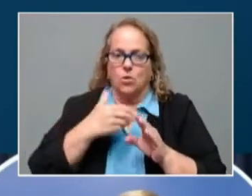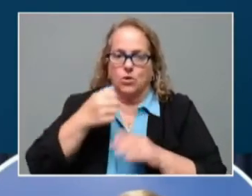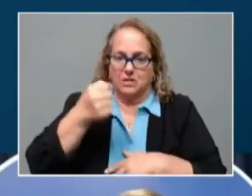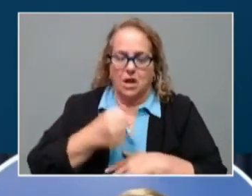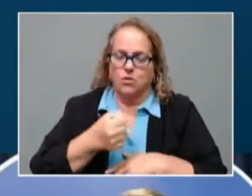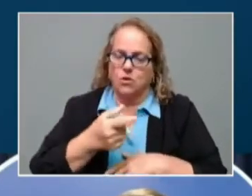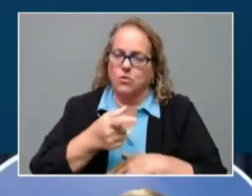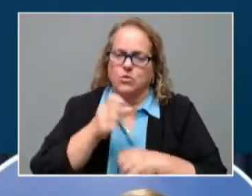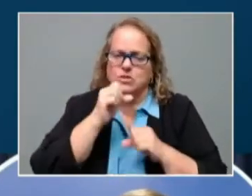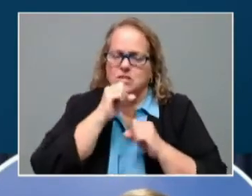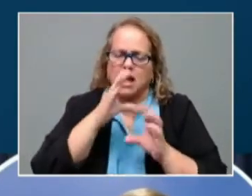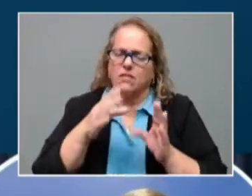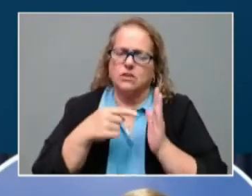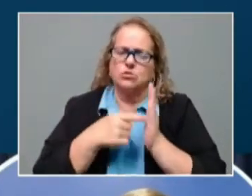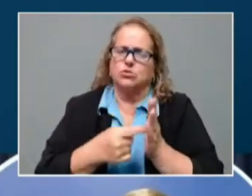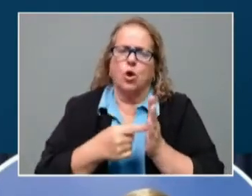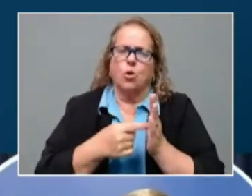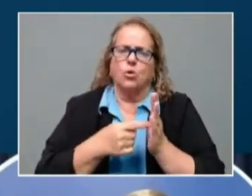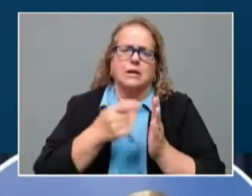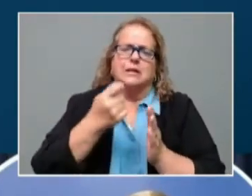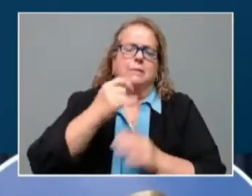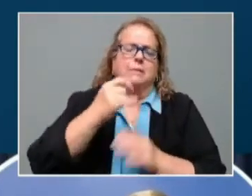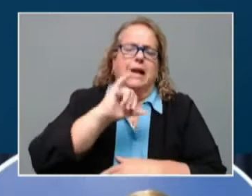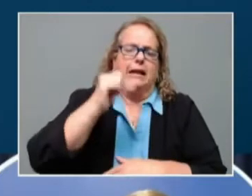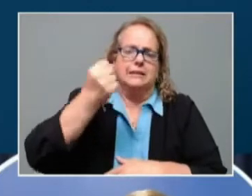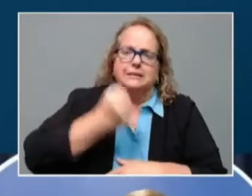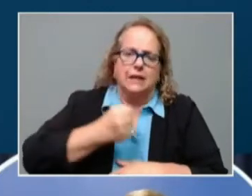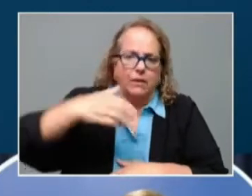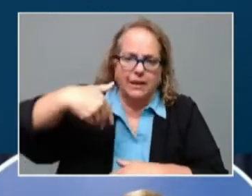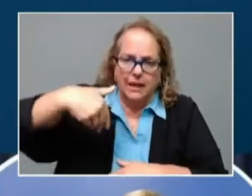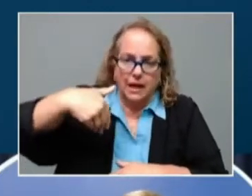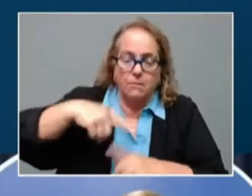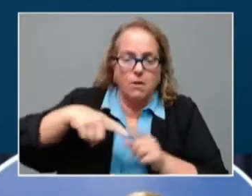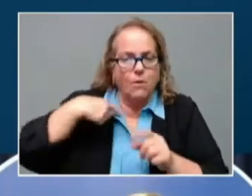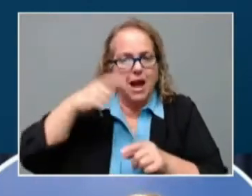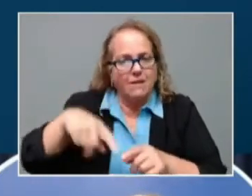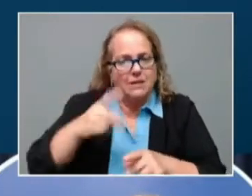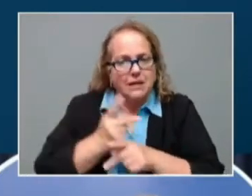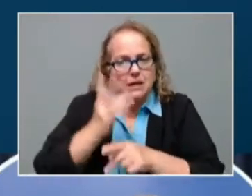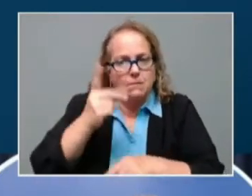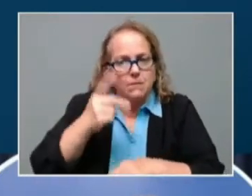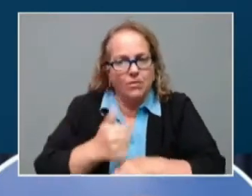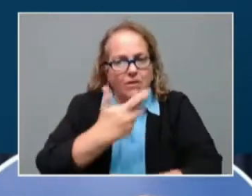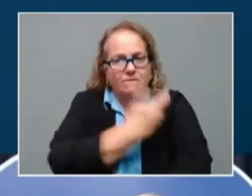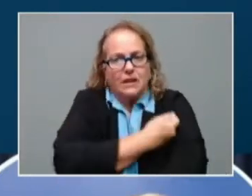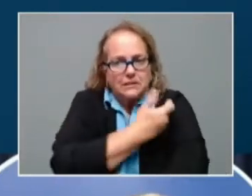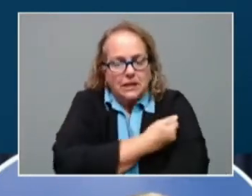got to keep up the work, the work in vaccinating the work in masking. That's